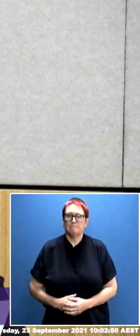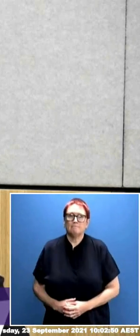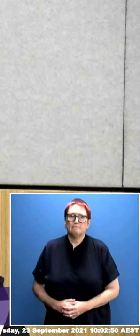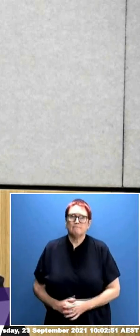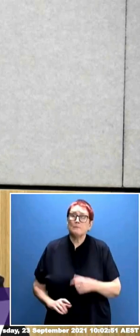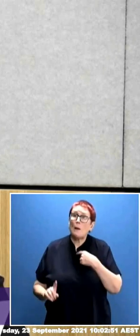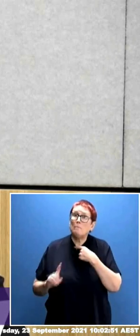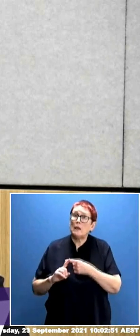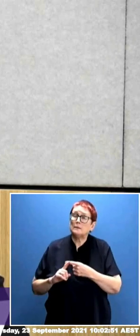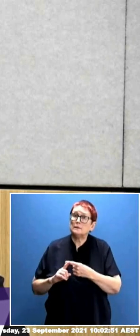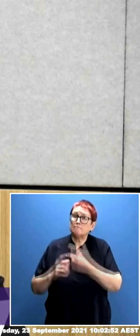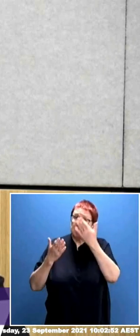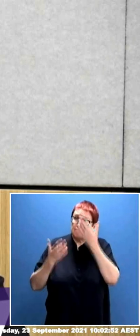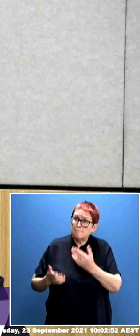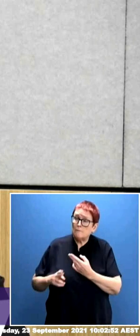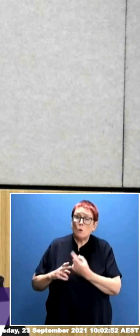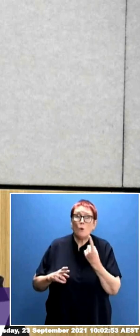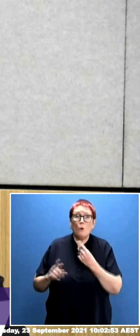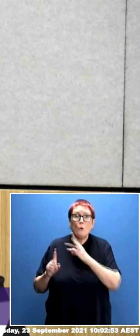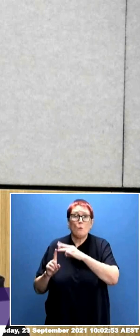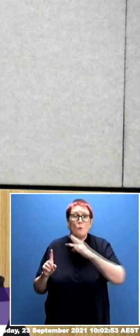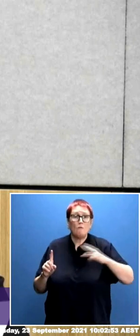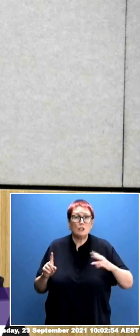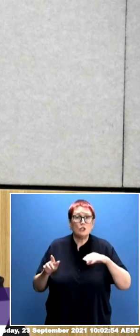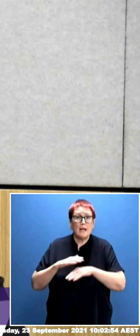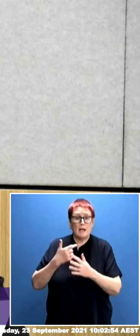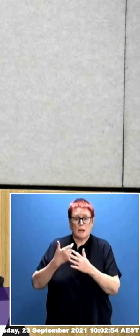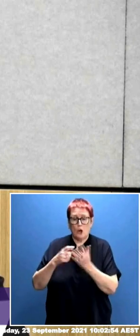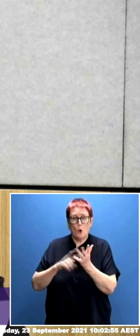We also pay respect to the Wurundjeri people of the Kulin Nation,